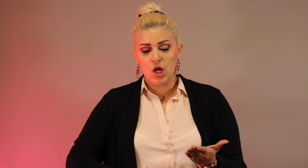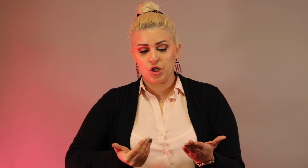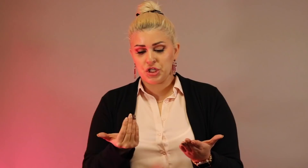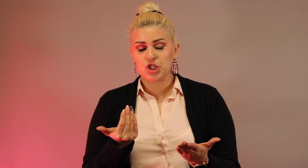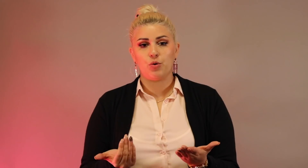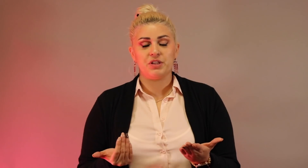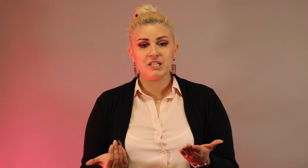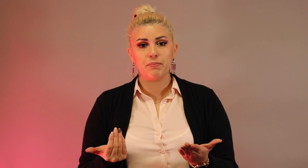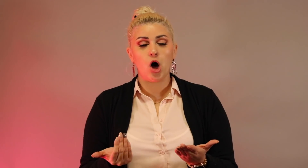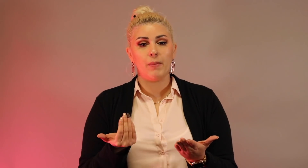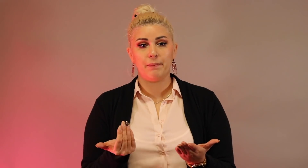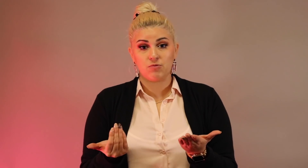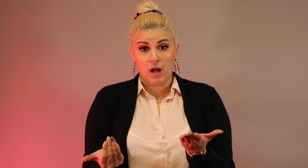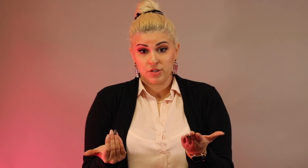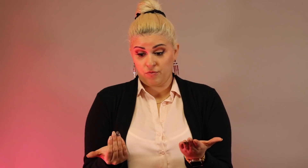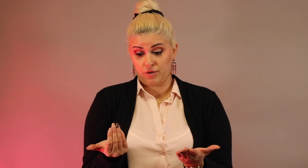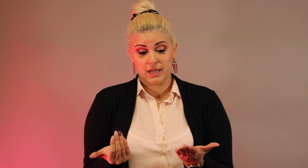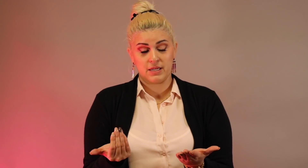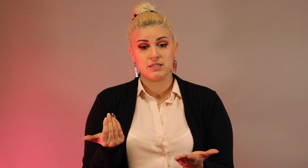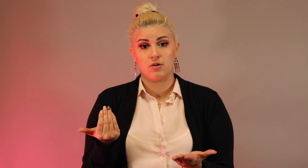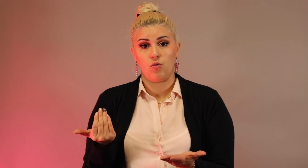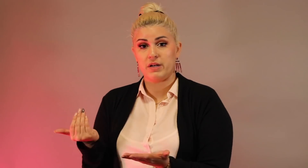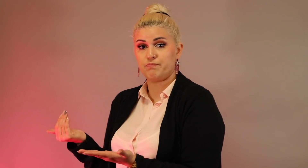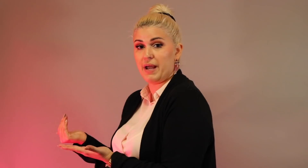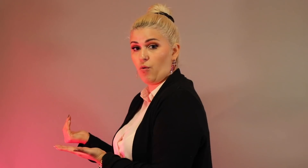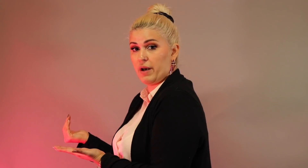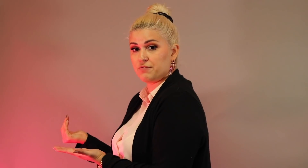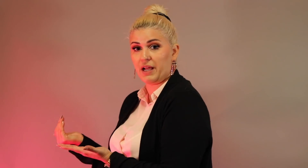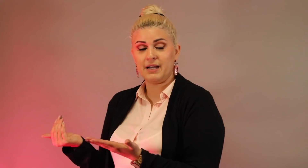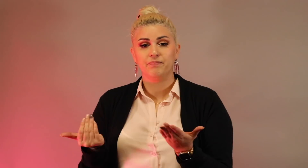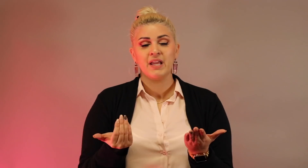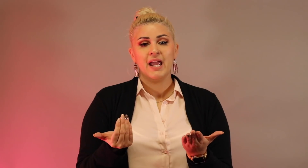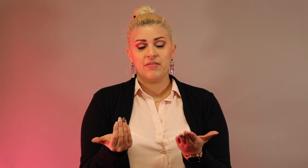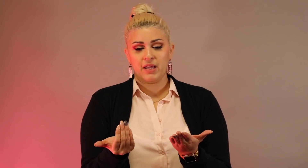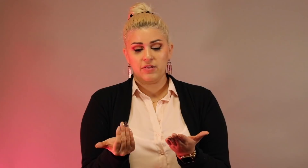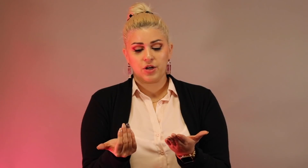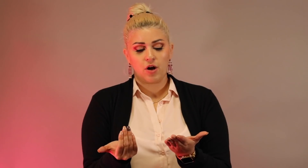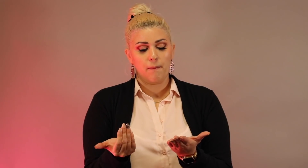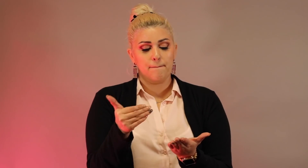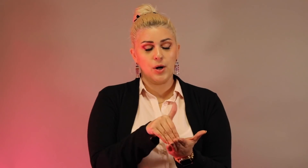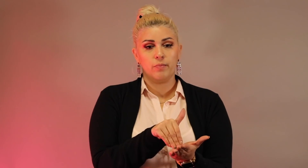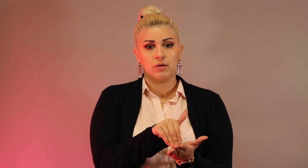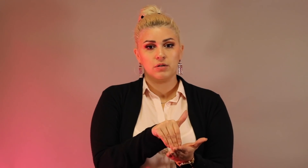You're gonna start with this palm up as well, so we're like this, one is bent, one is flat. And then you're gonna go, boom.